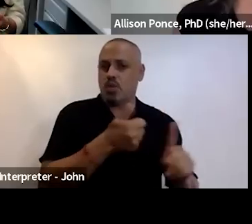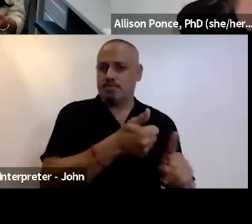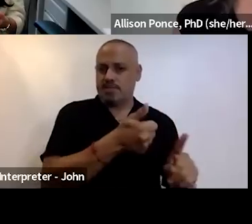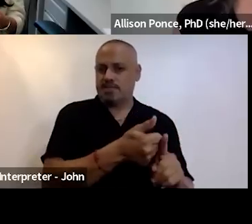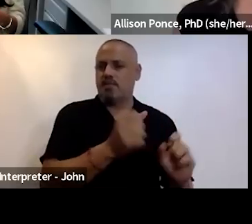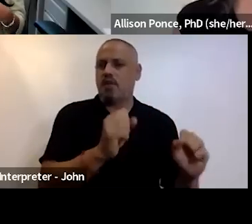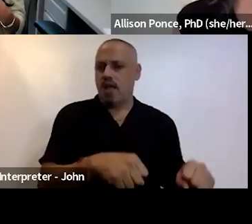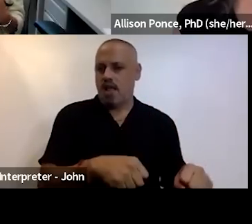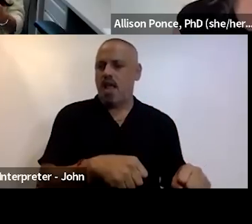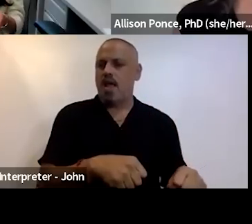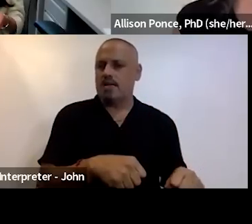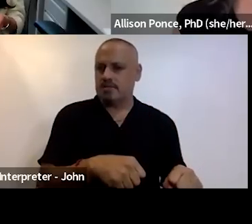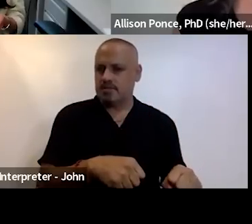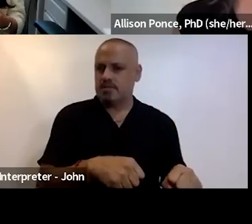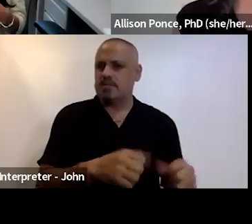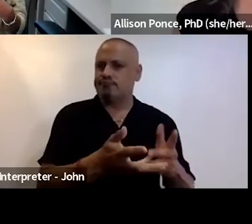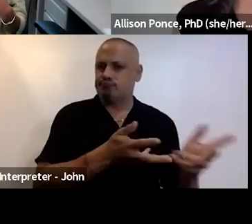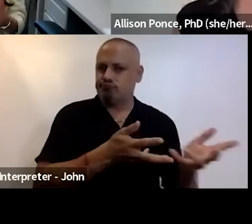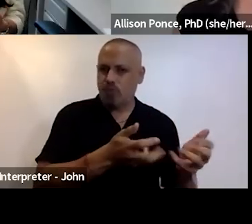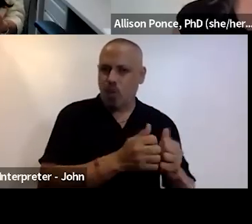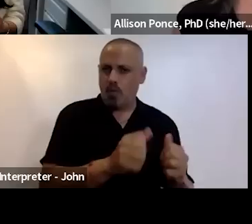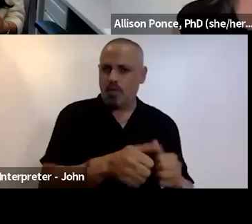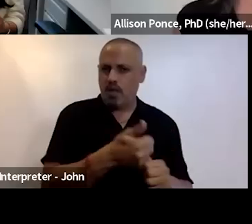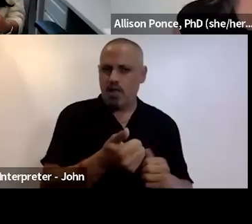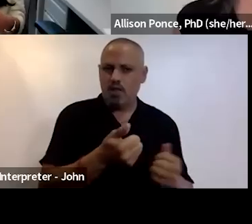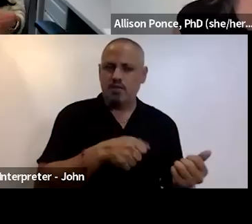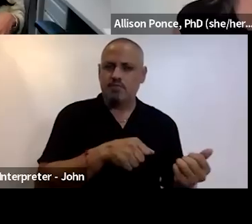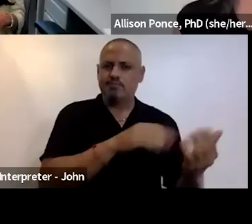can interact with others, handle situations.